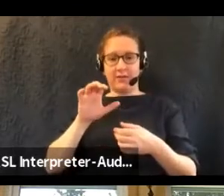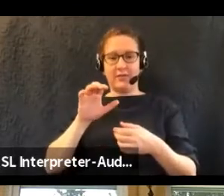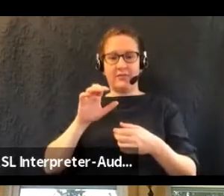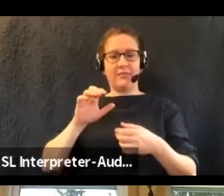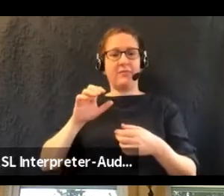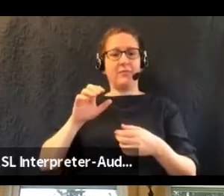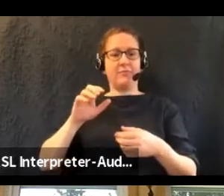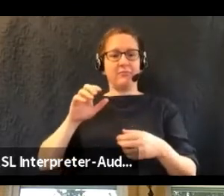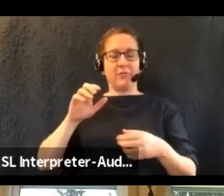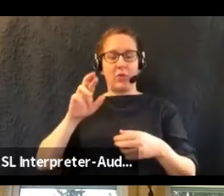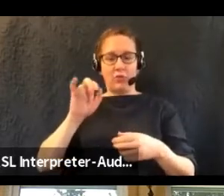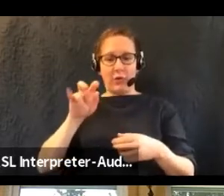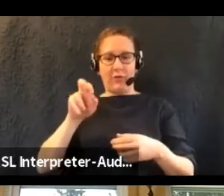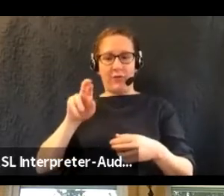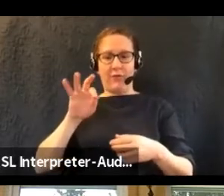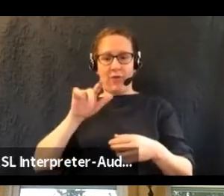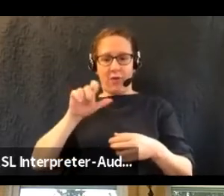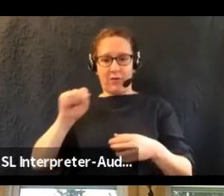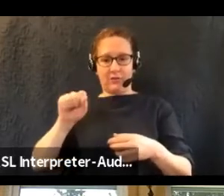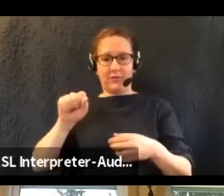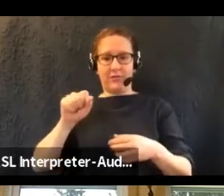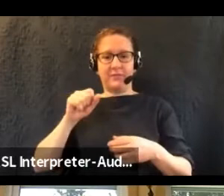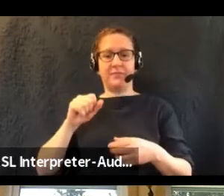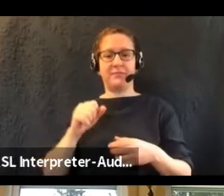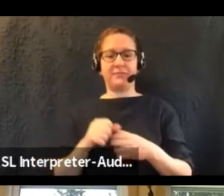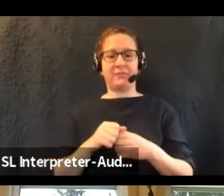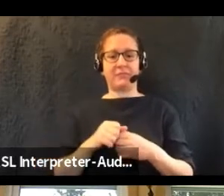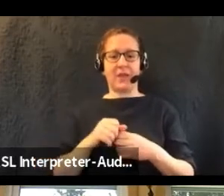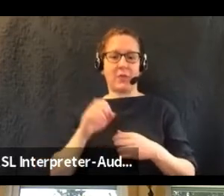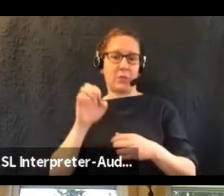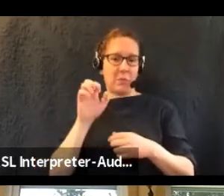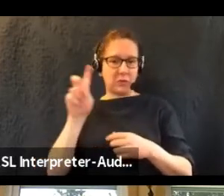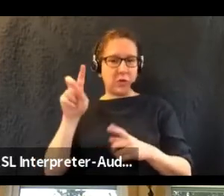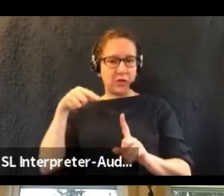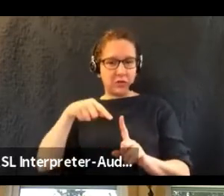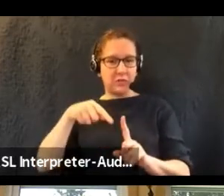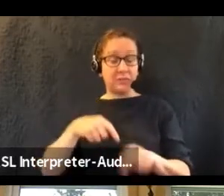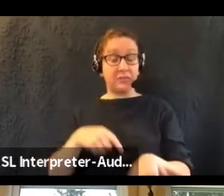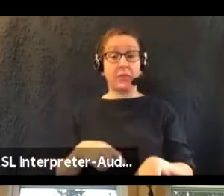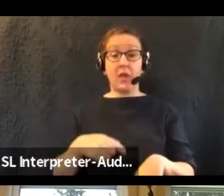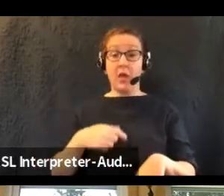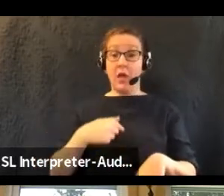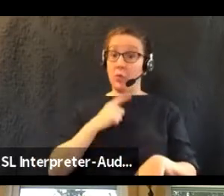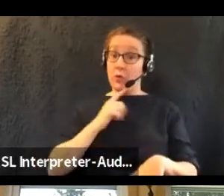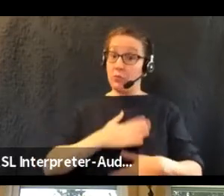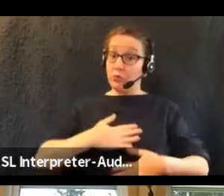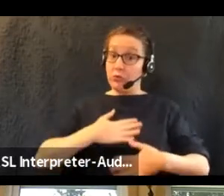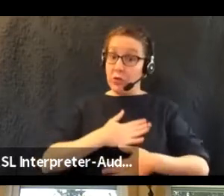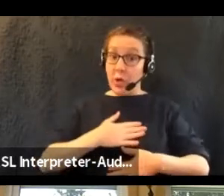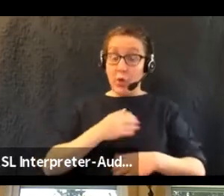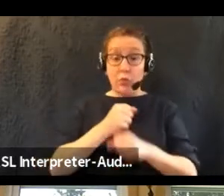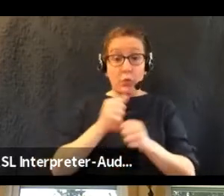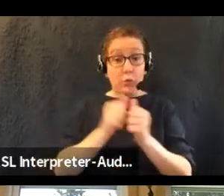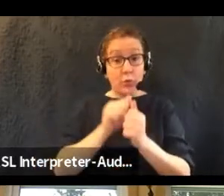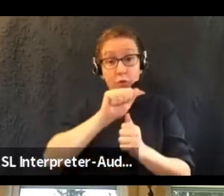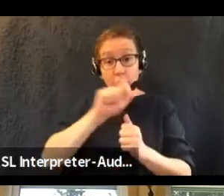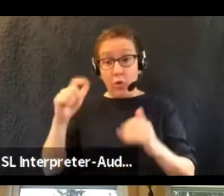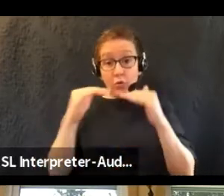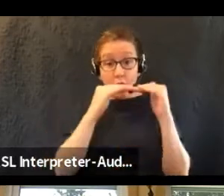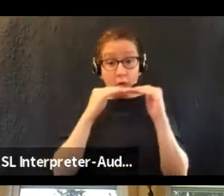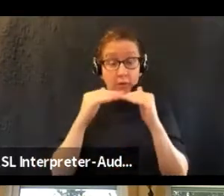I have appreciated working with all of our colleagues in Mobility International and AHEAD